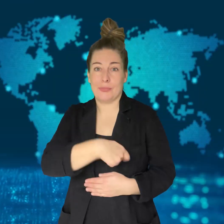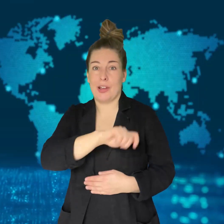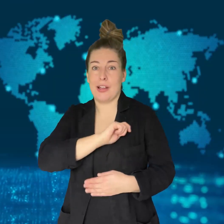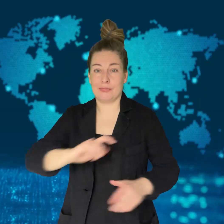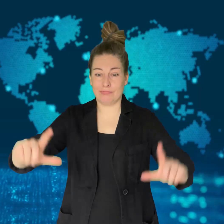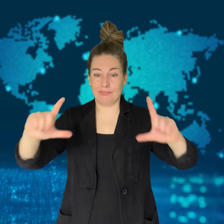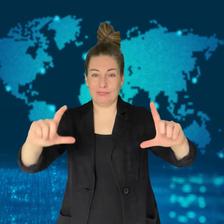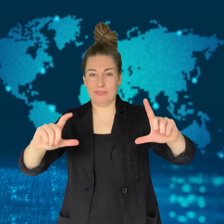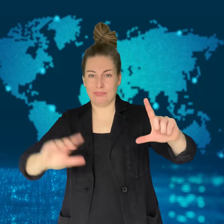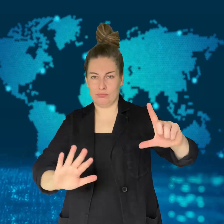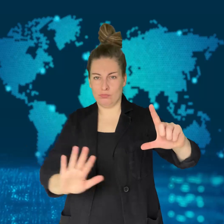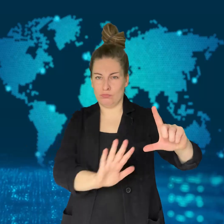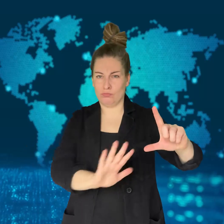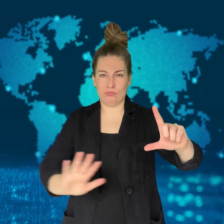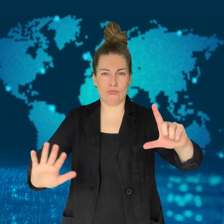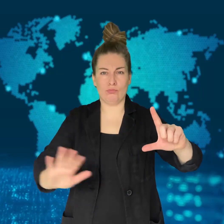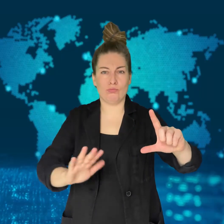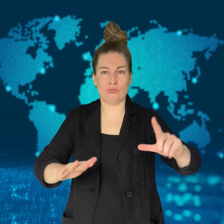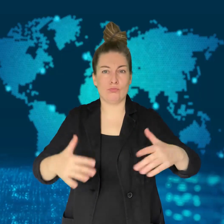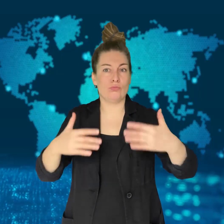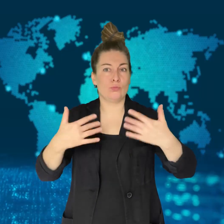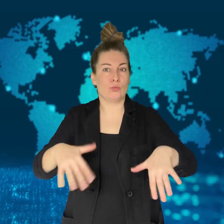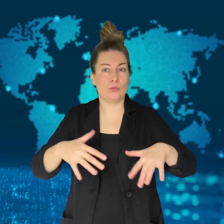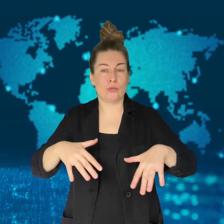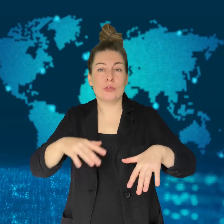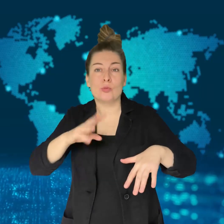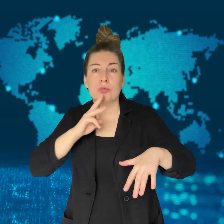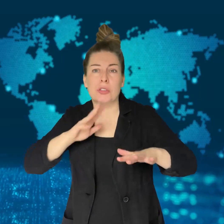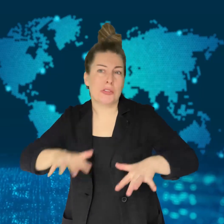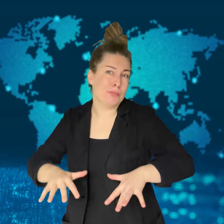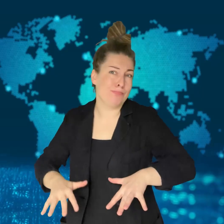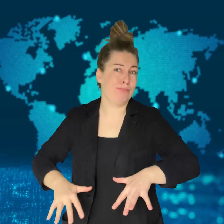[MONIKA]: At least 95 people have died